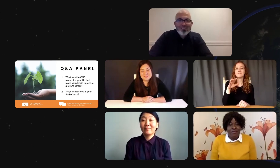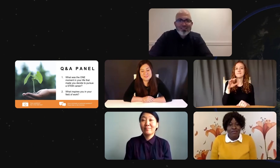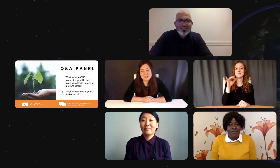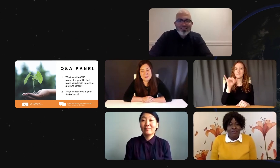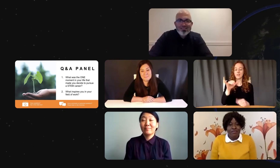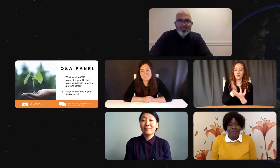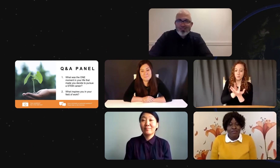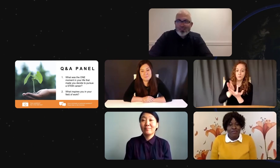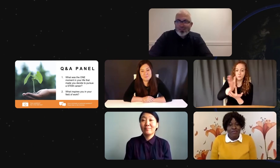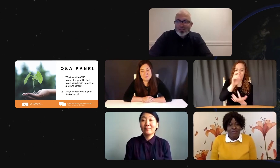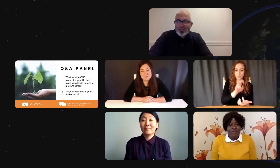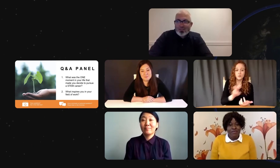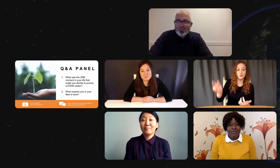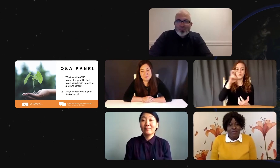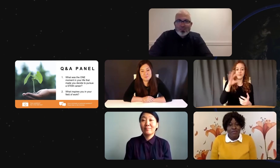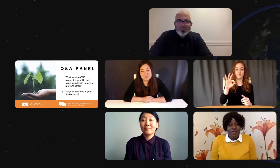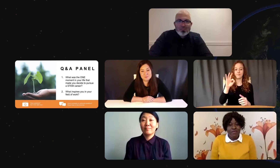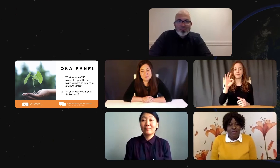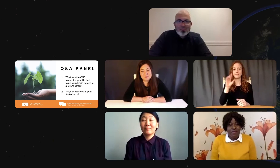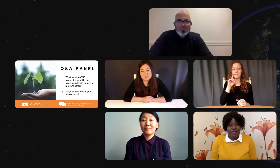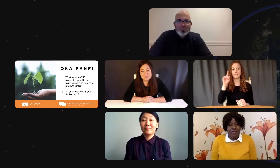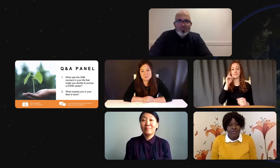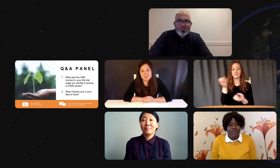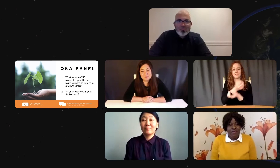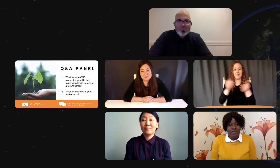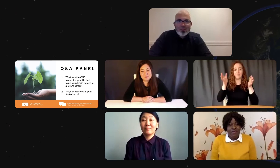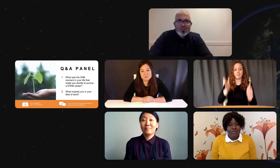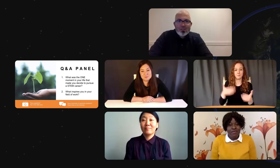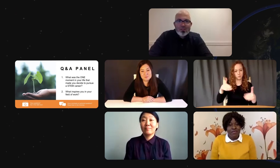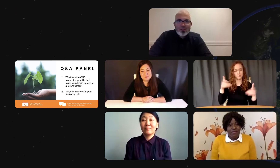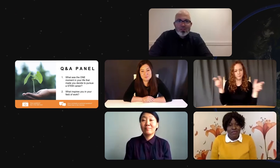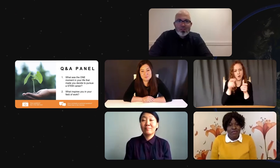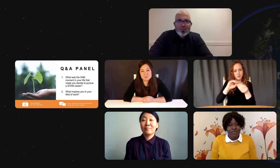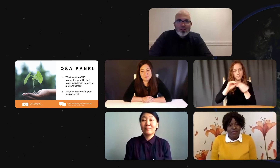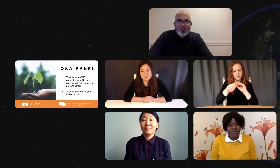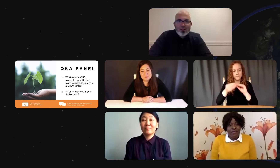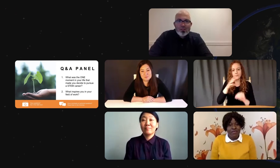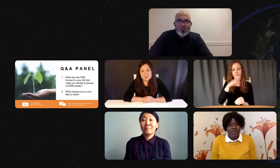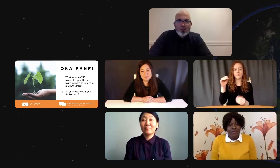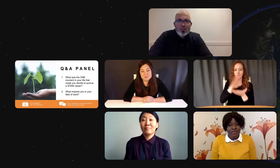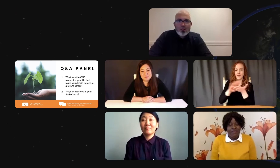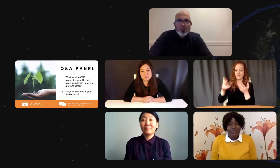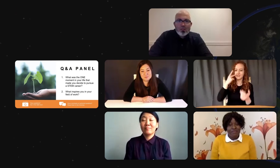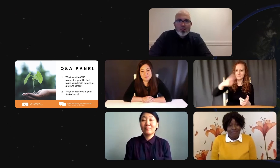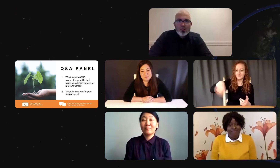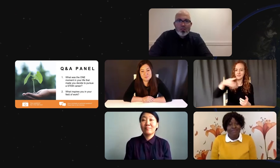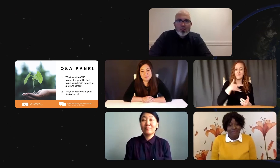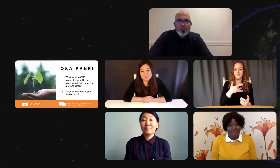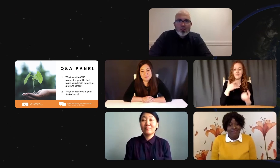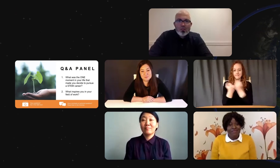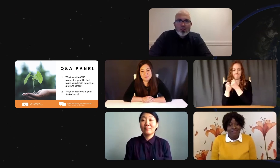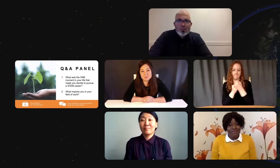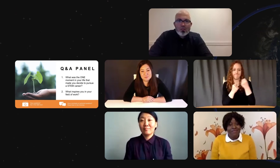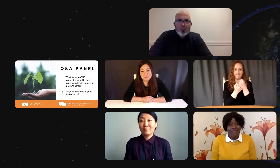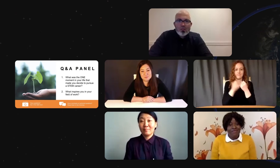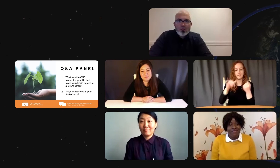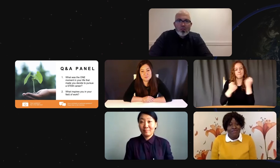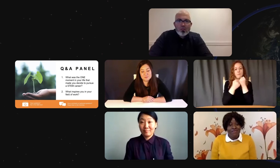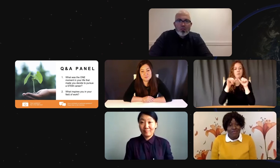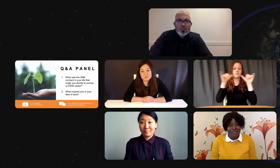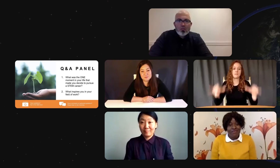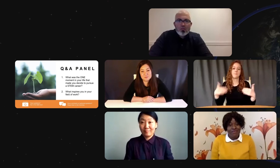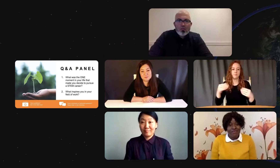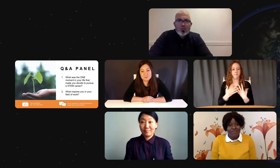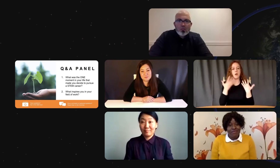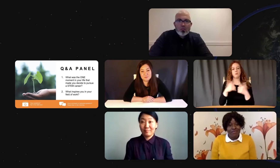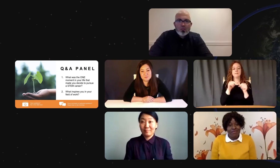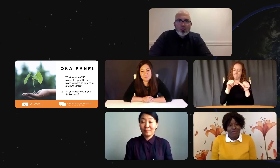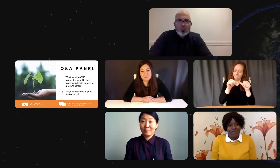Well, there's not very many deaf STEM people.